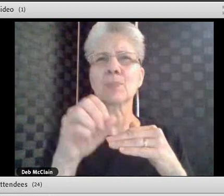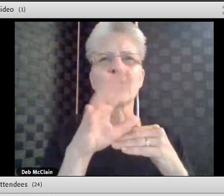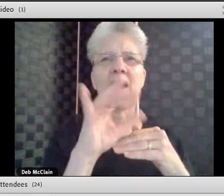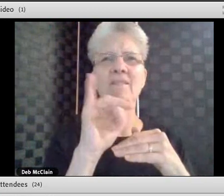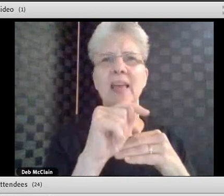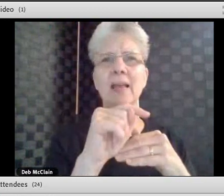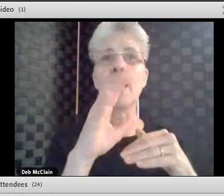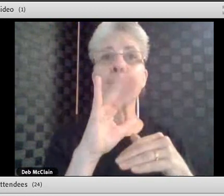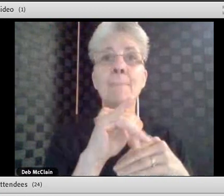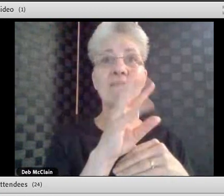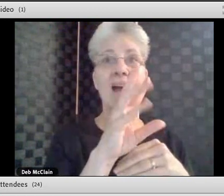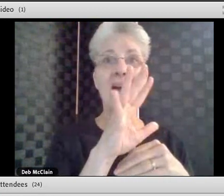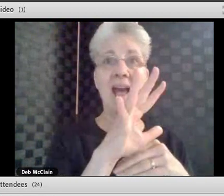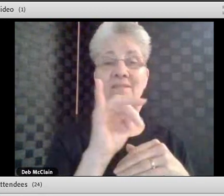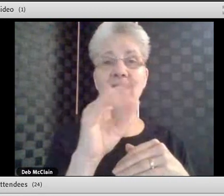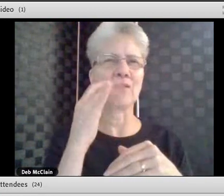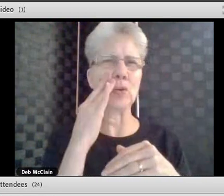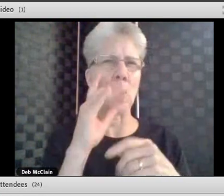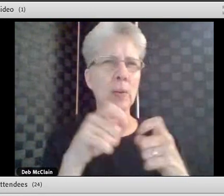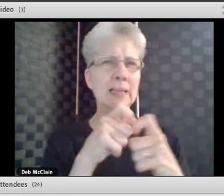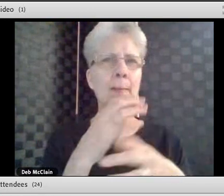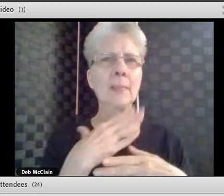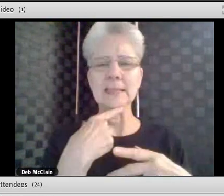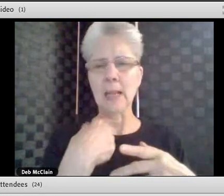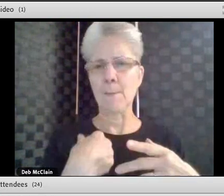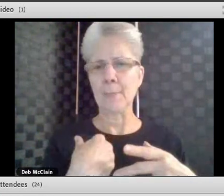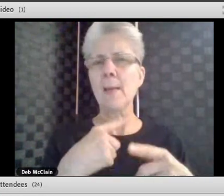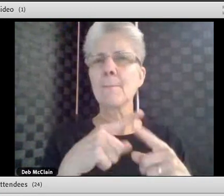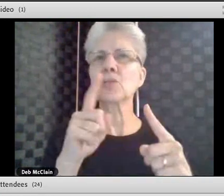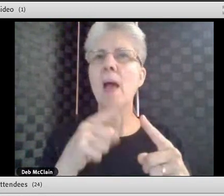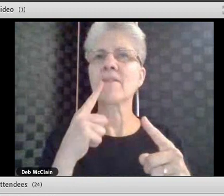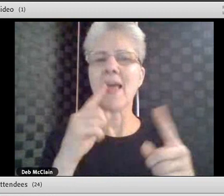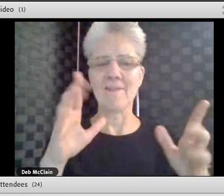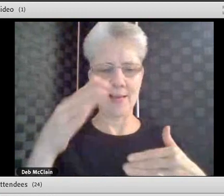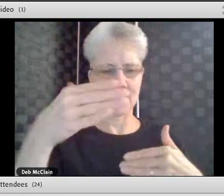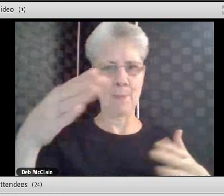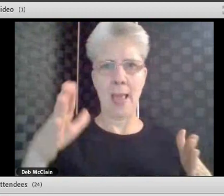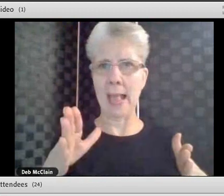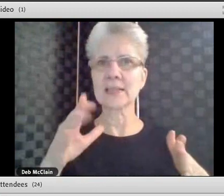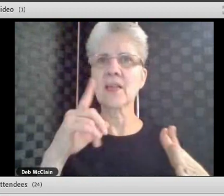and I think it's a minimum of 6.5 feet by 5 feet, and if anybody knows exactly, please correct me,